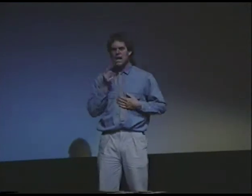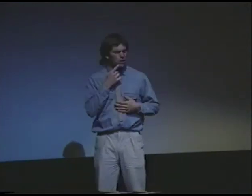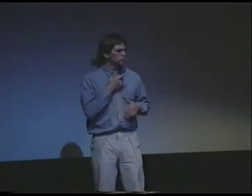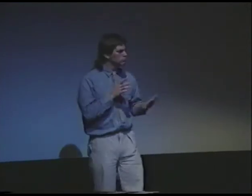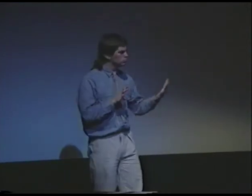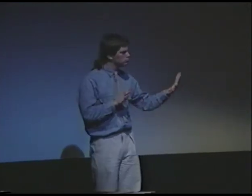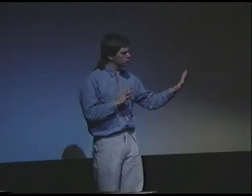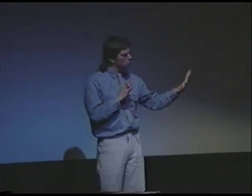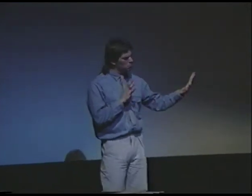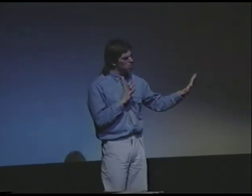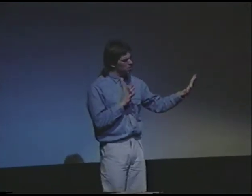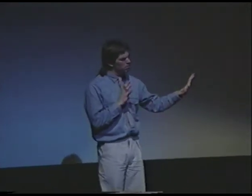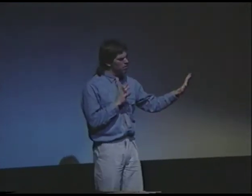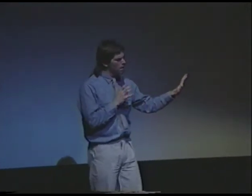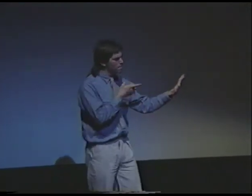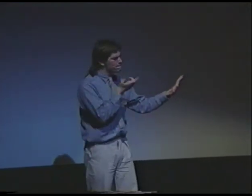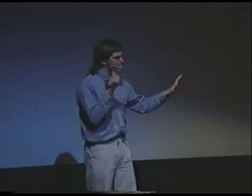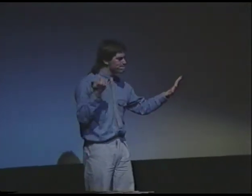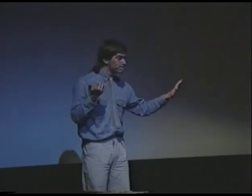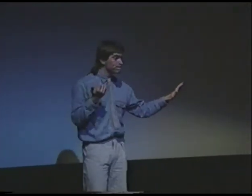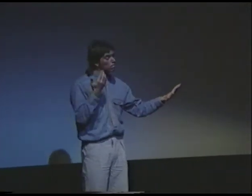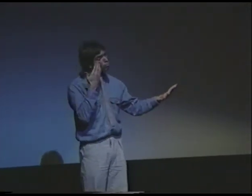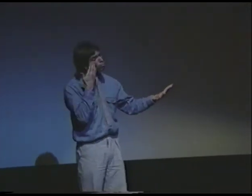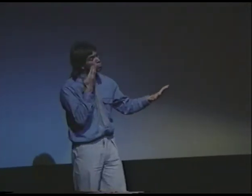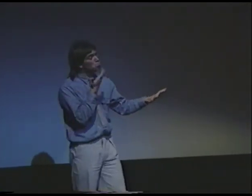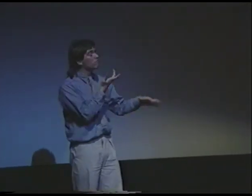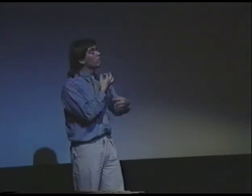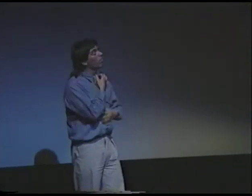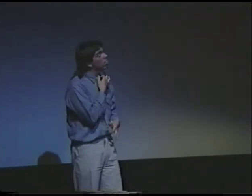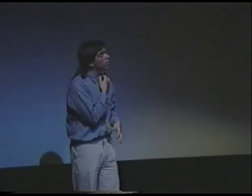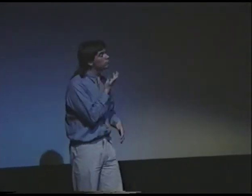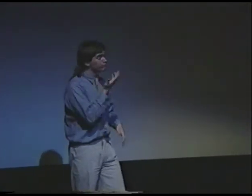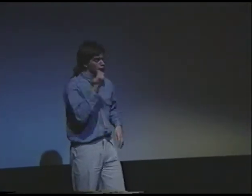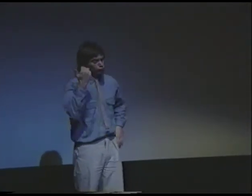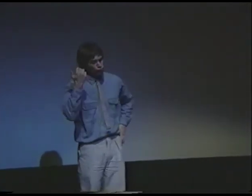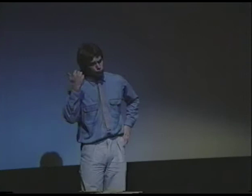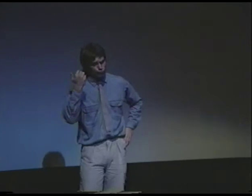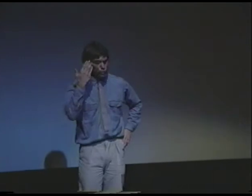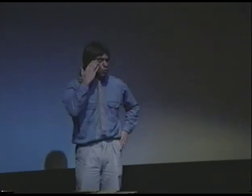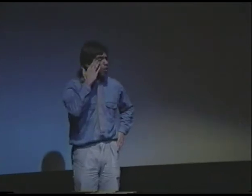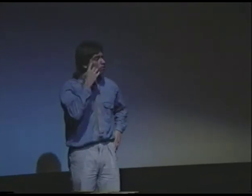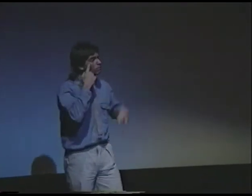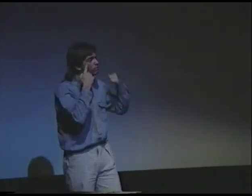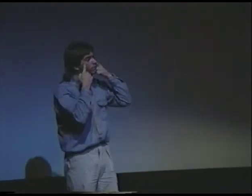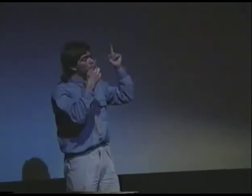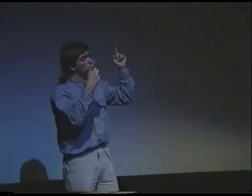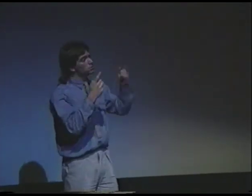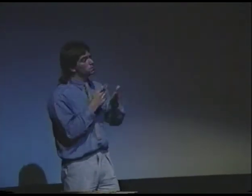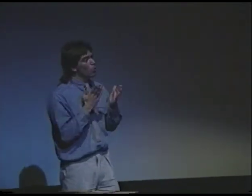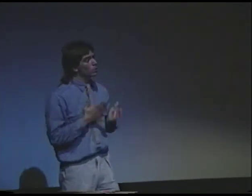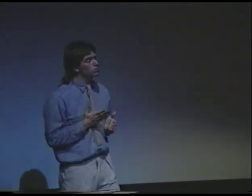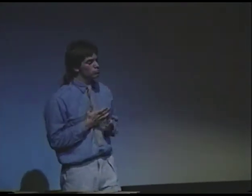Poetry? Jim said, well, if you're wondering about it,